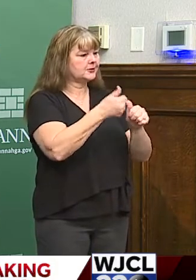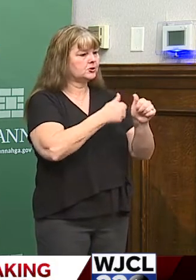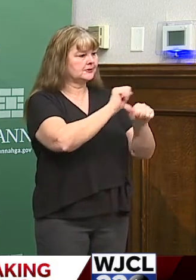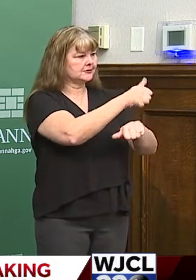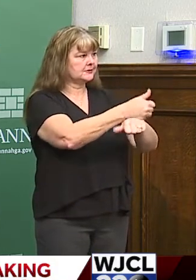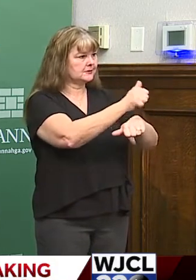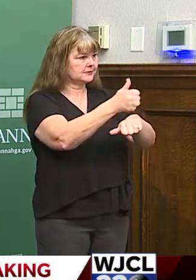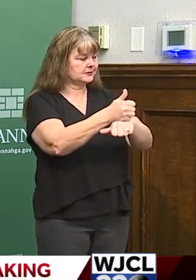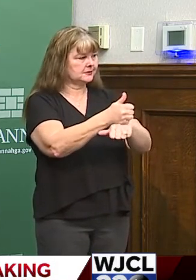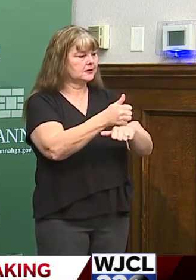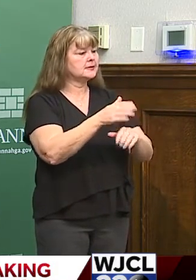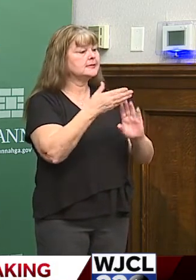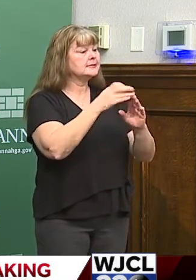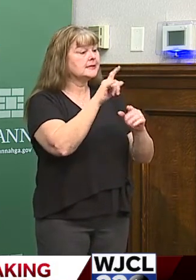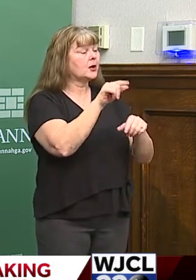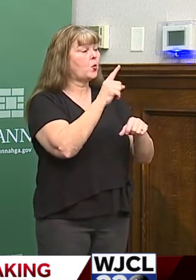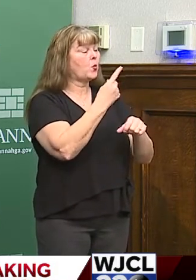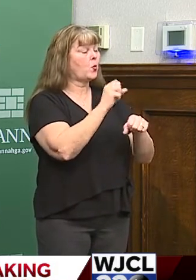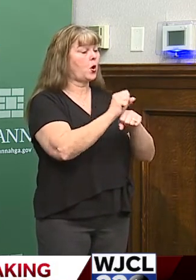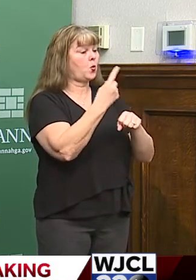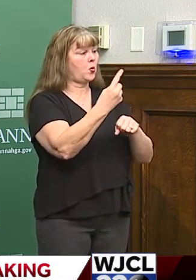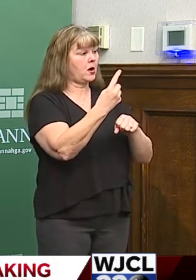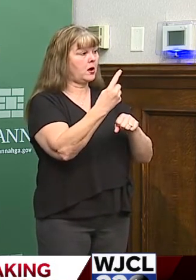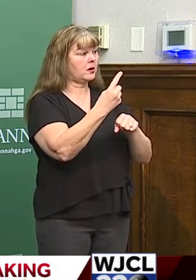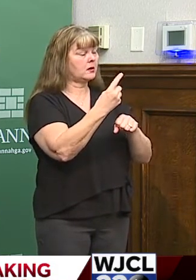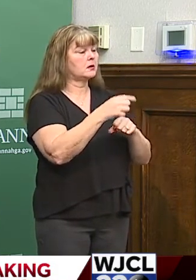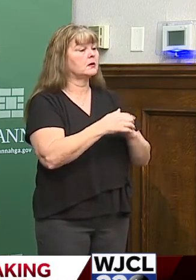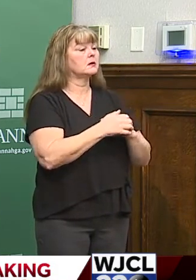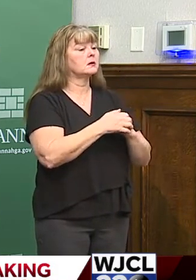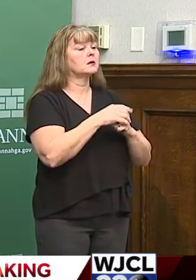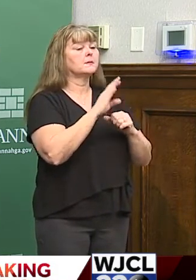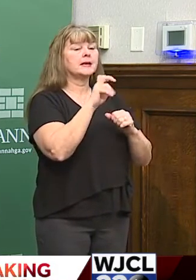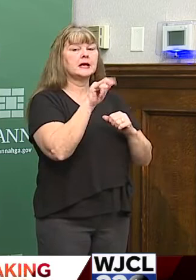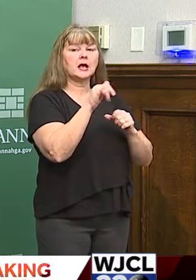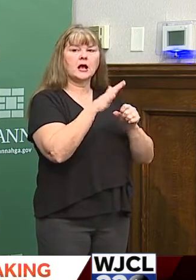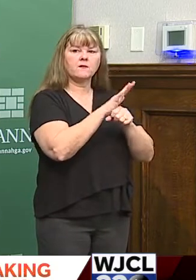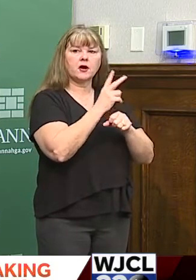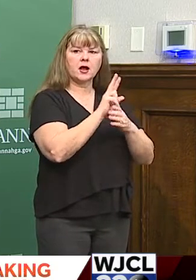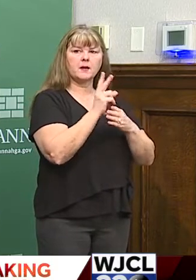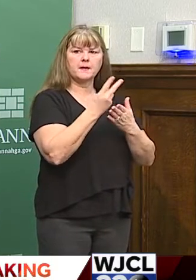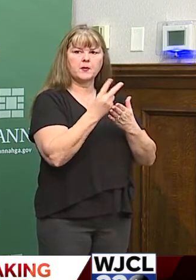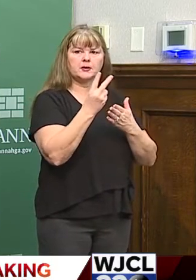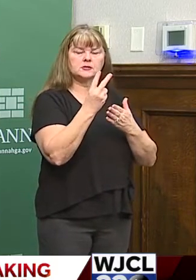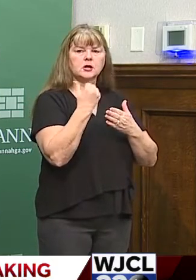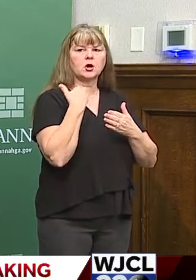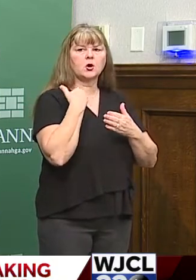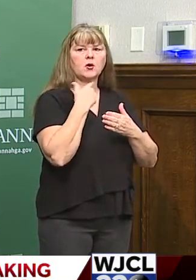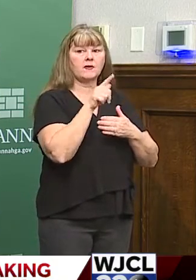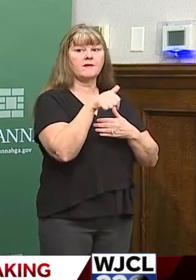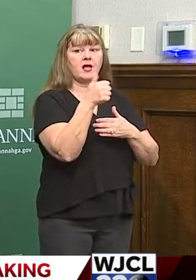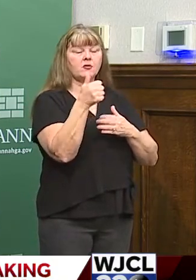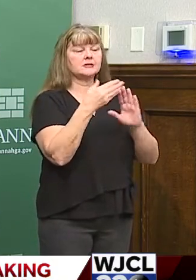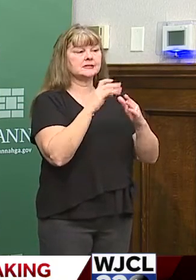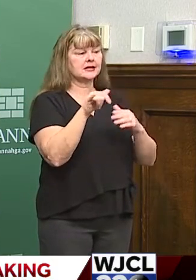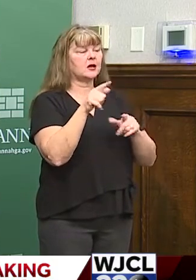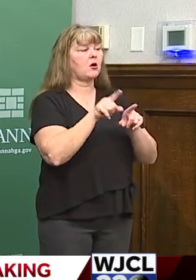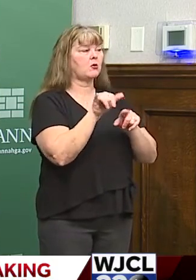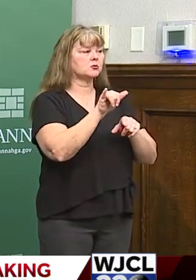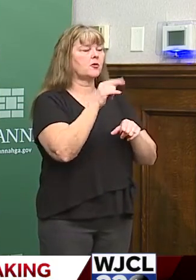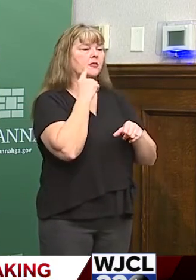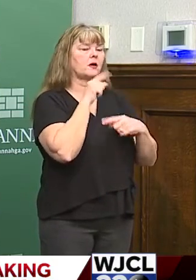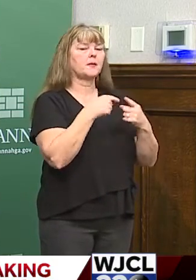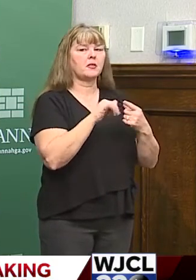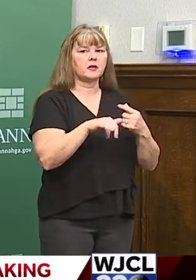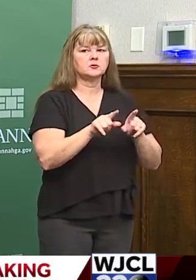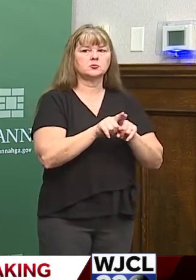WILL LOOK AT CREATING MORE PERMANENT HOUSING AT THESE SO THE CITY WILL START WORK ON ONE IN PARTICULAR I THINK THE MEDIA COVERED A COUPLE WEEKS AGO BUT THERE ARE OTHERS THAT